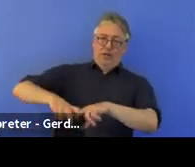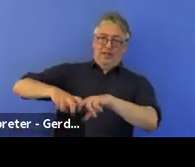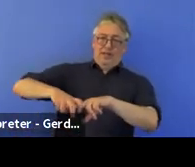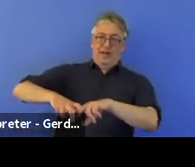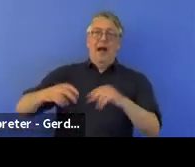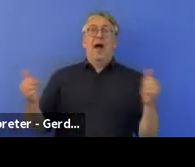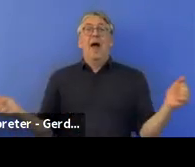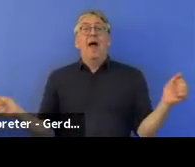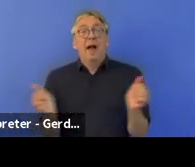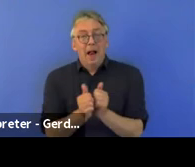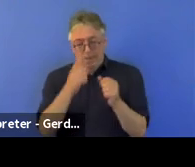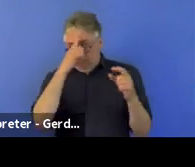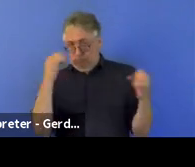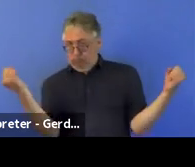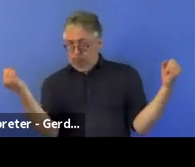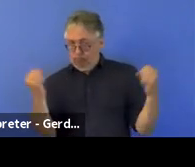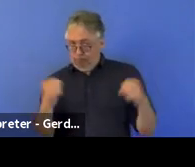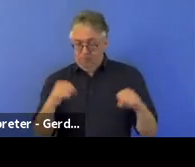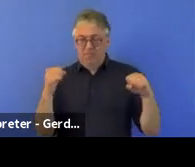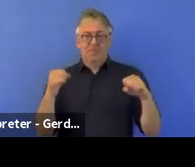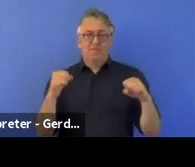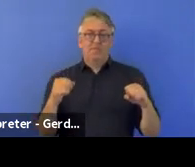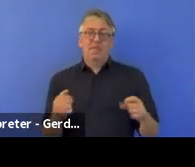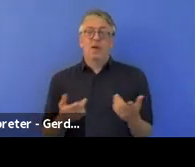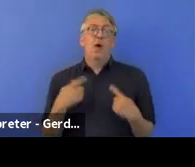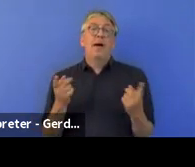prioritized. They must have a seat at the decision making table. And not